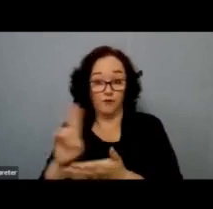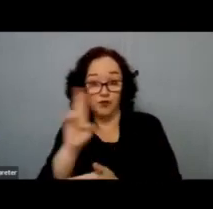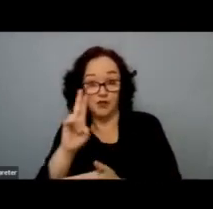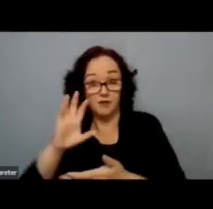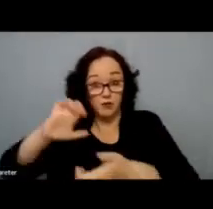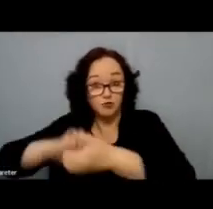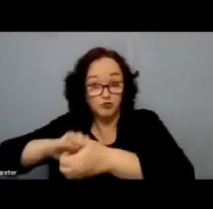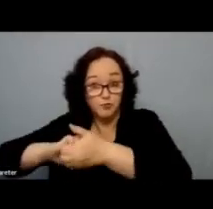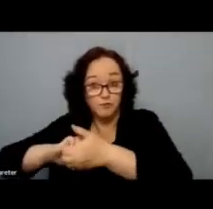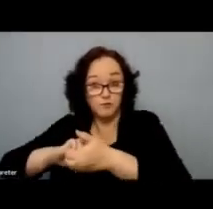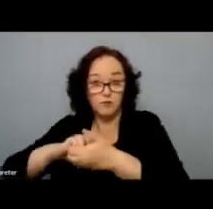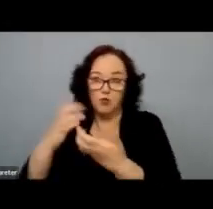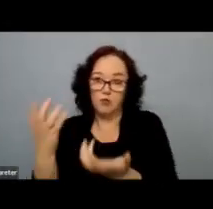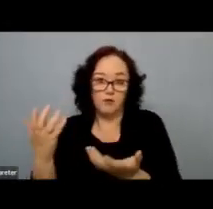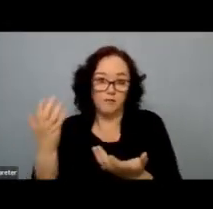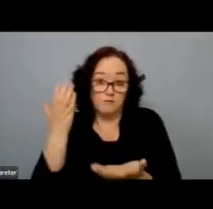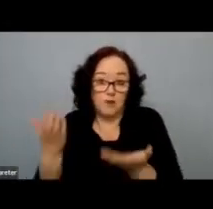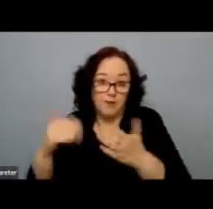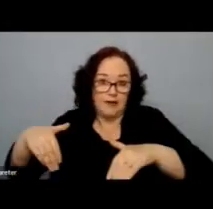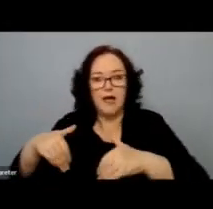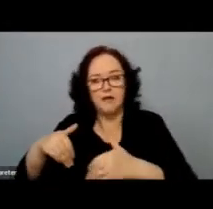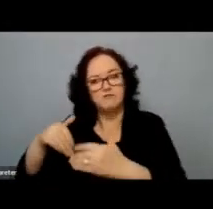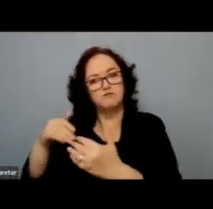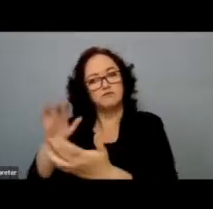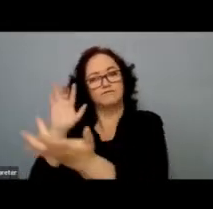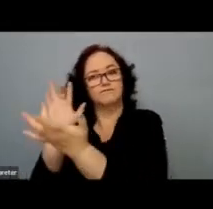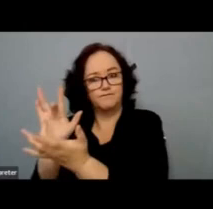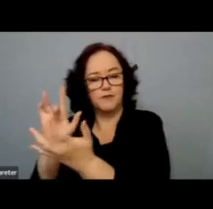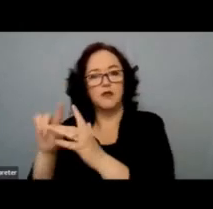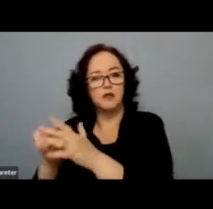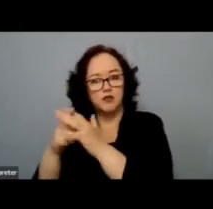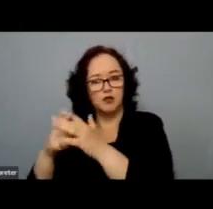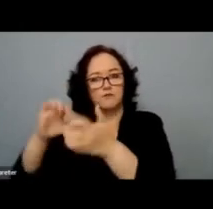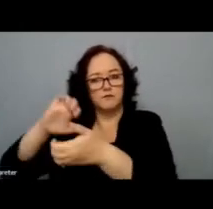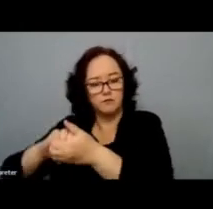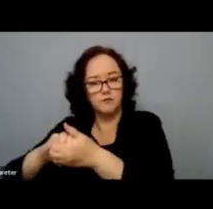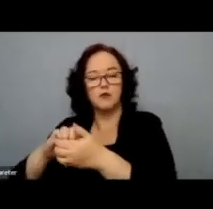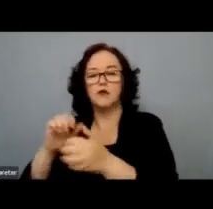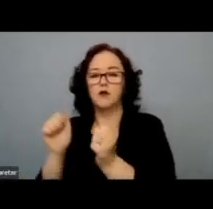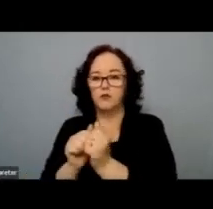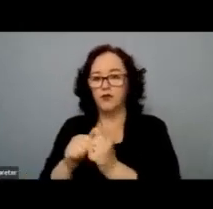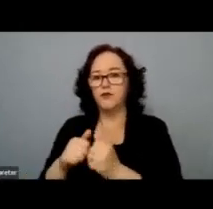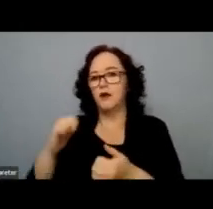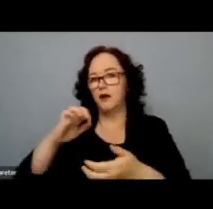university and begin a partnership around some research and data collection. I'm talking